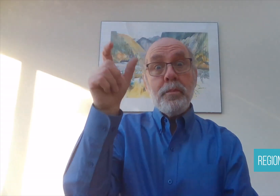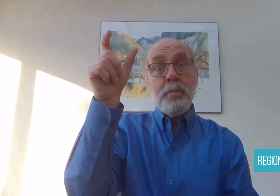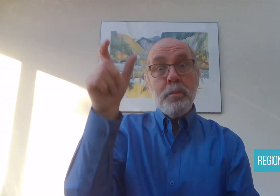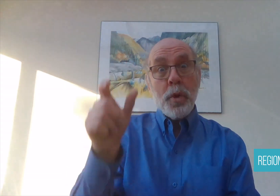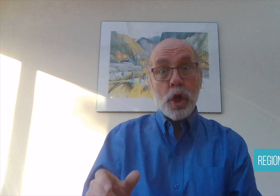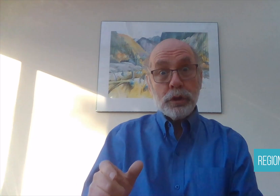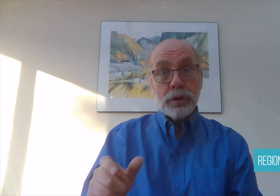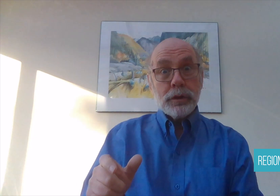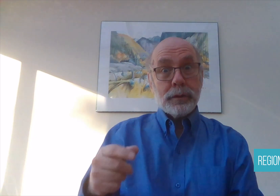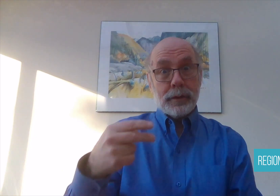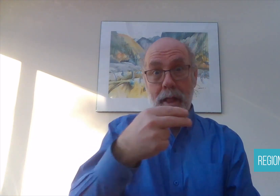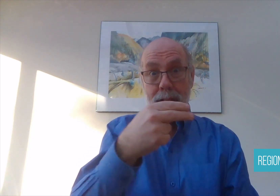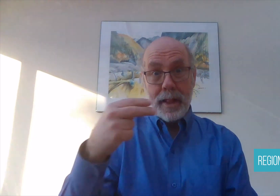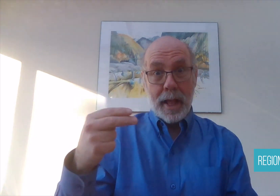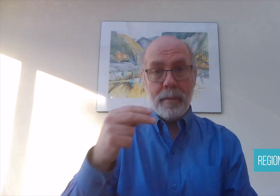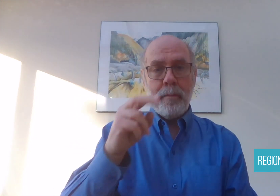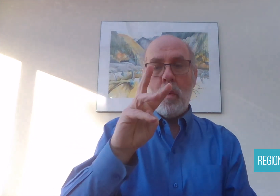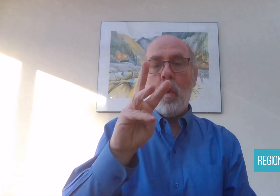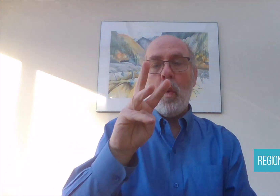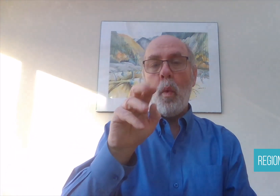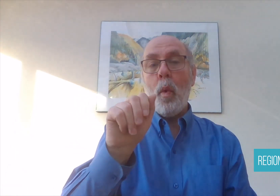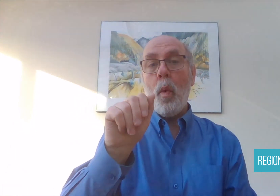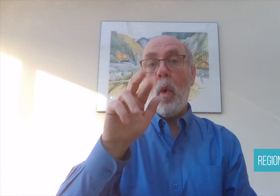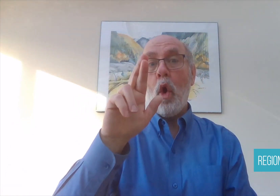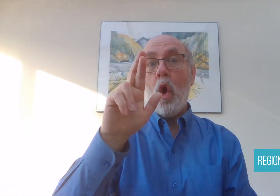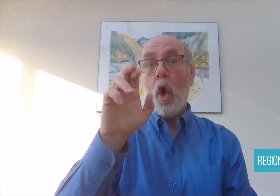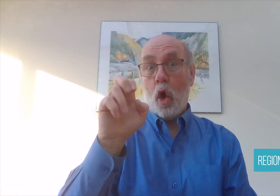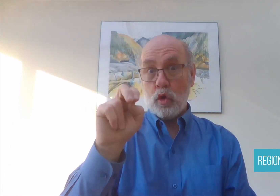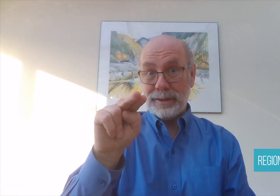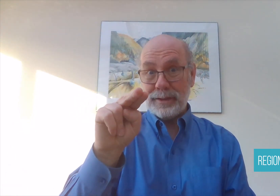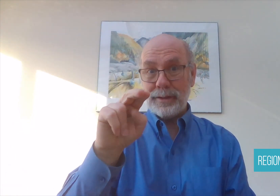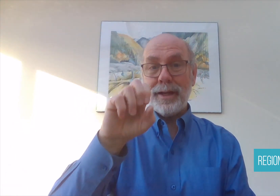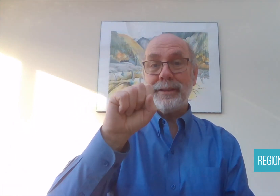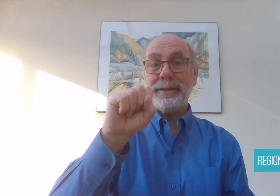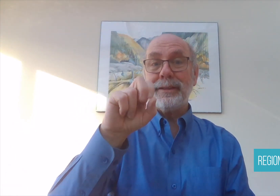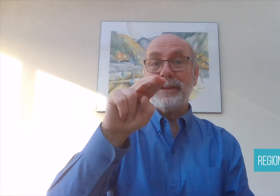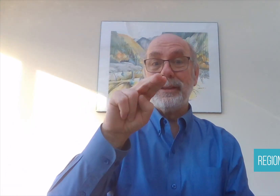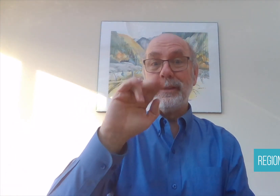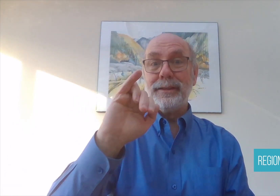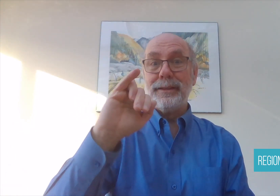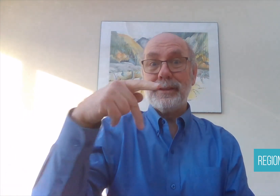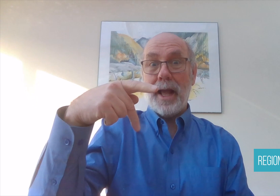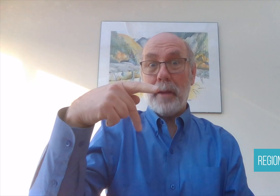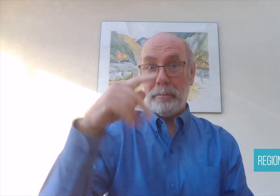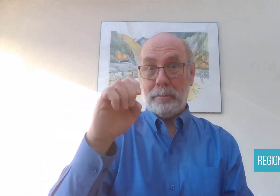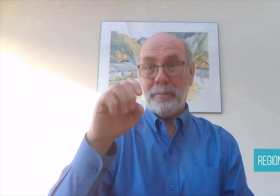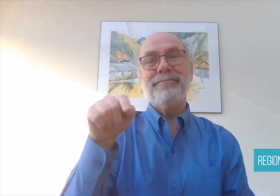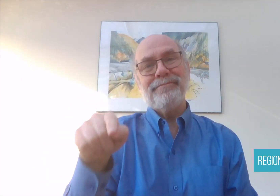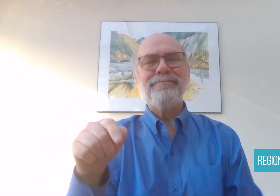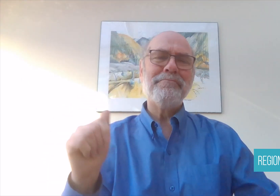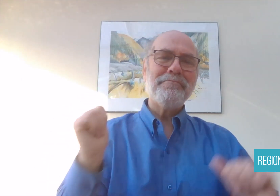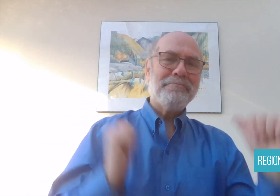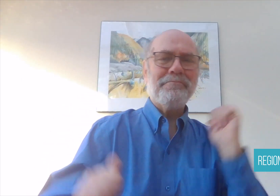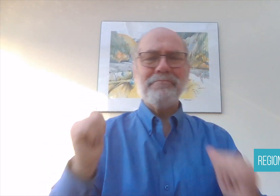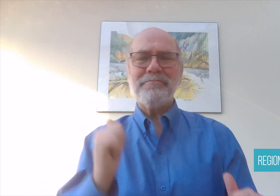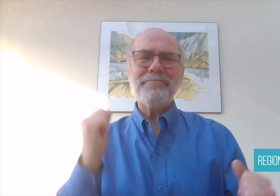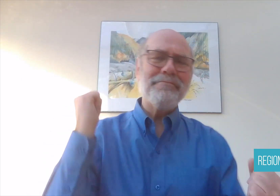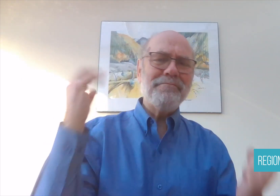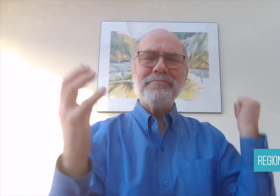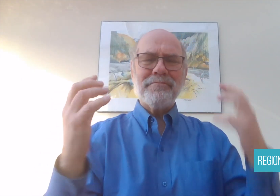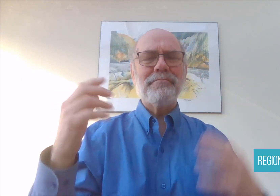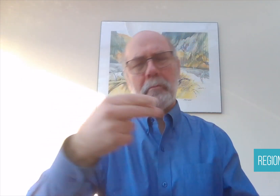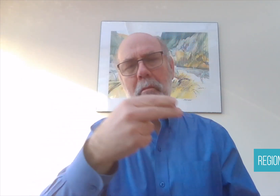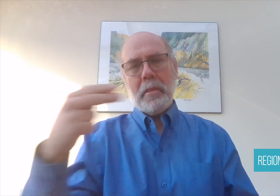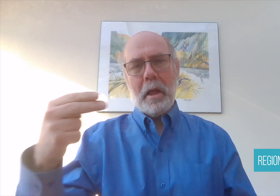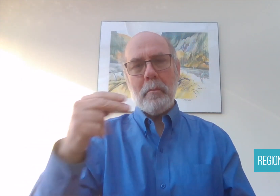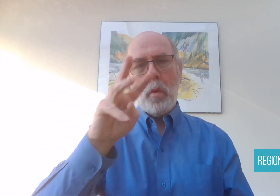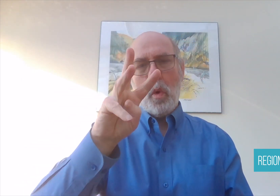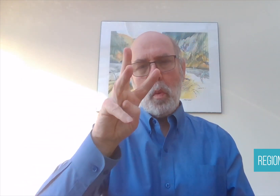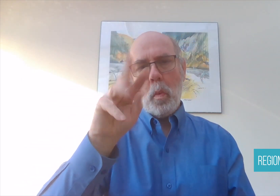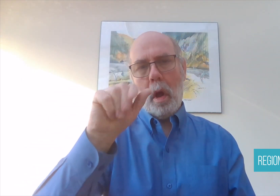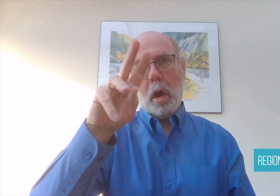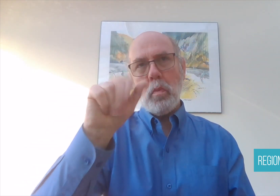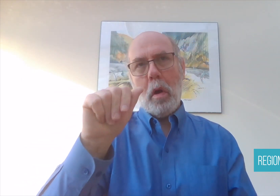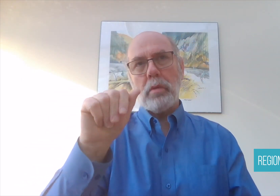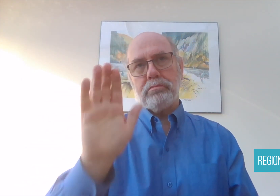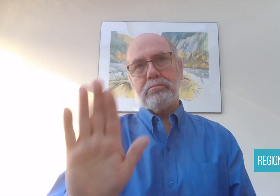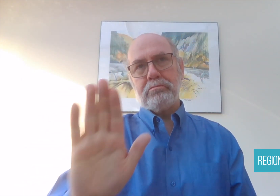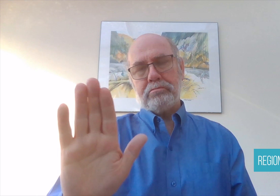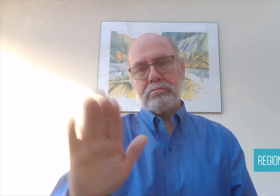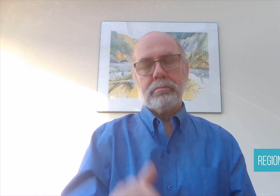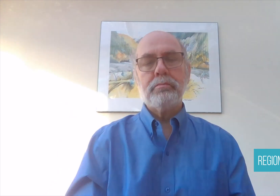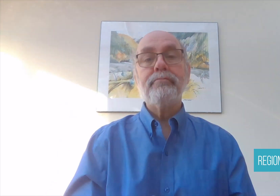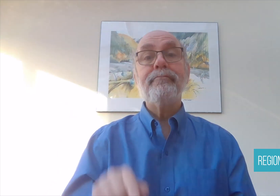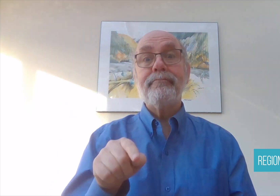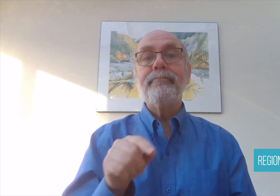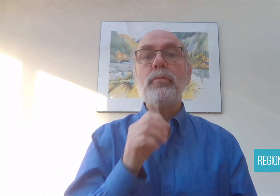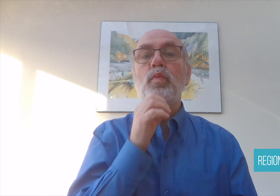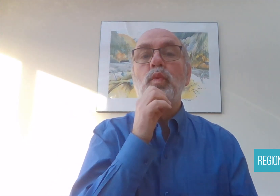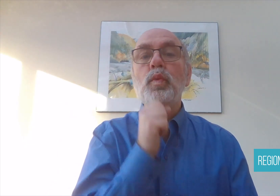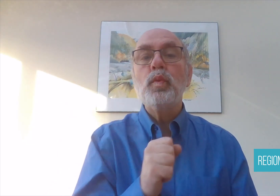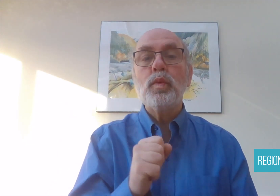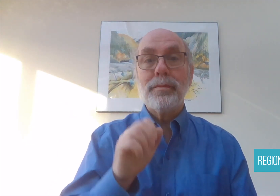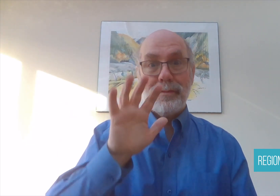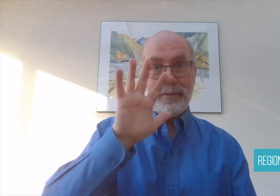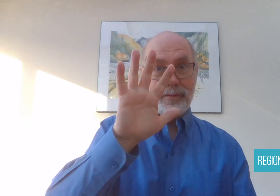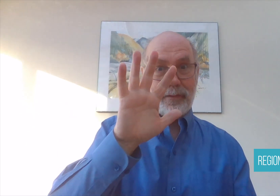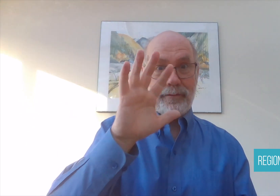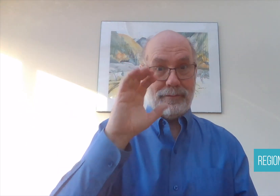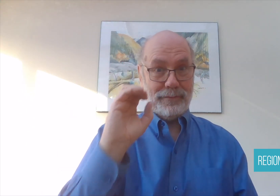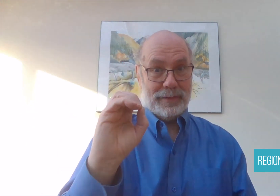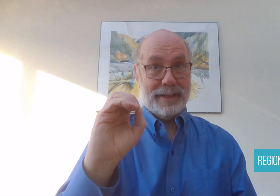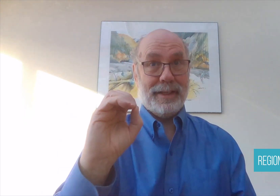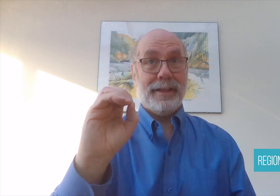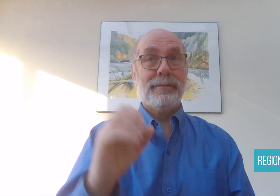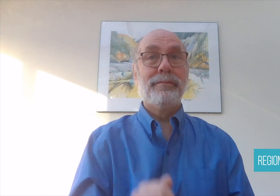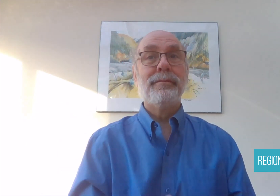The man’s name is Warren Snipe, known as WAWA. He is 50 years old